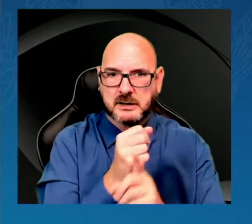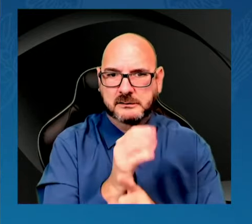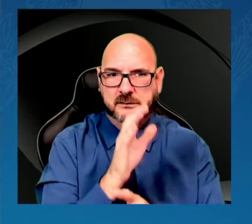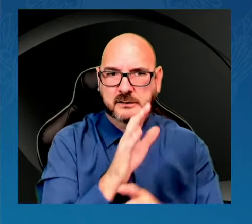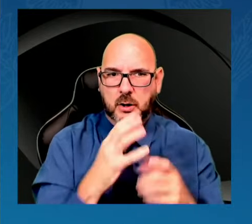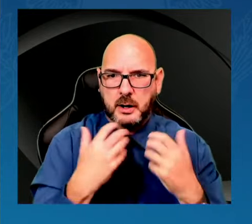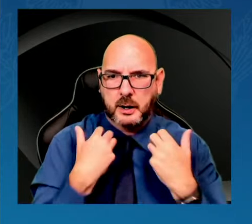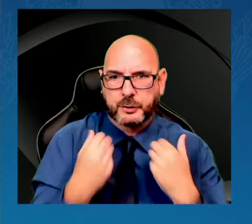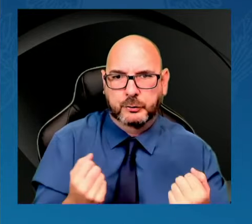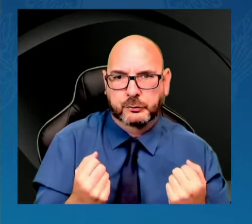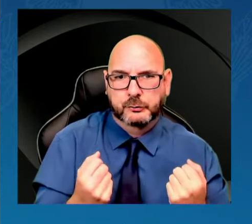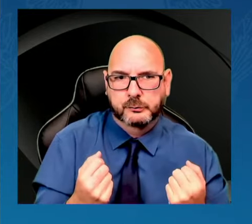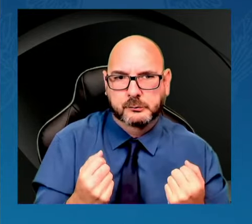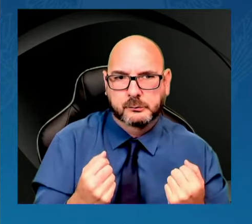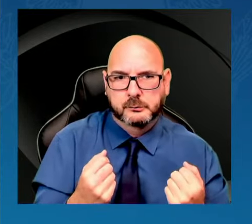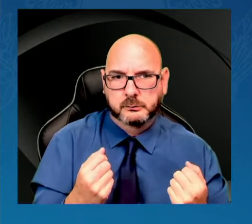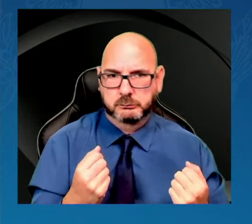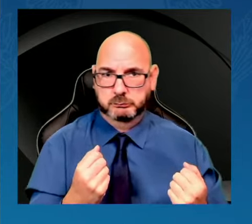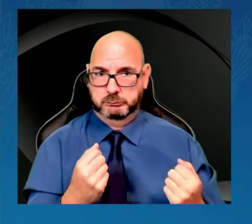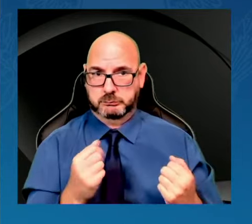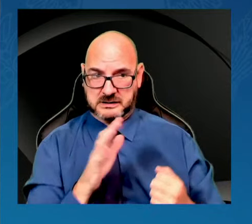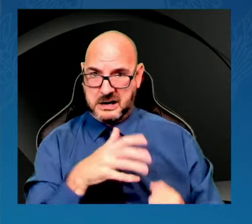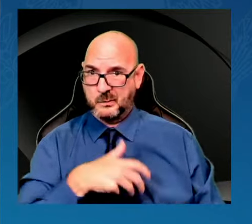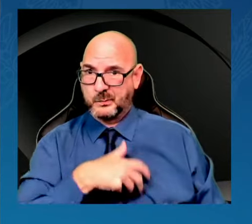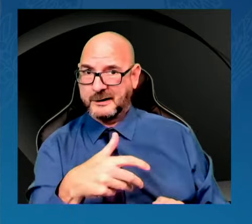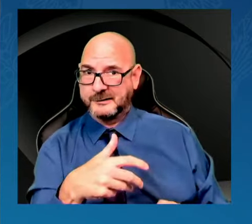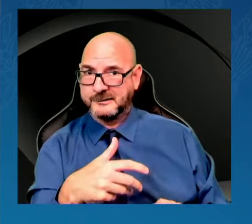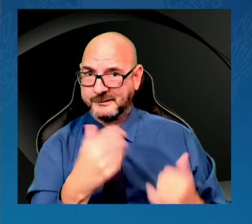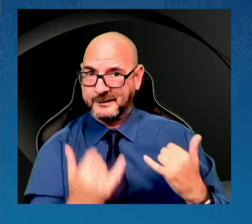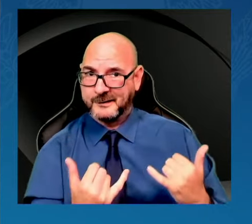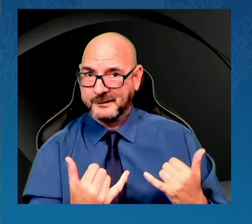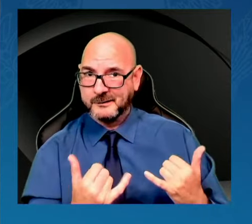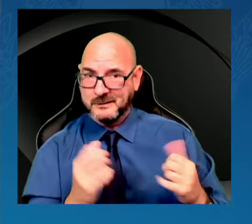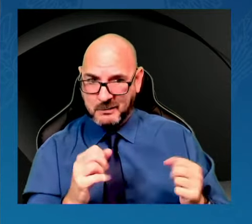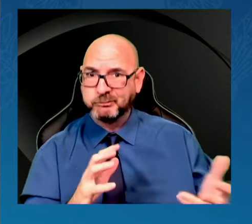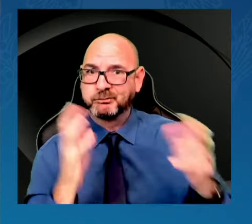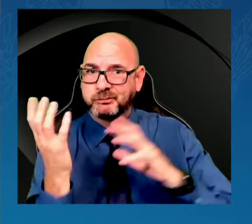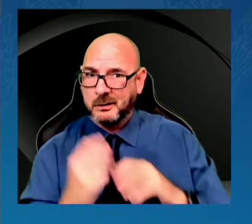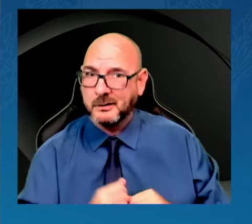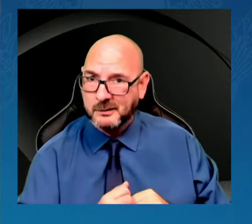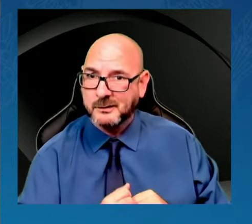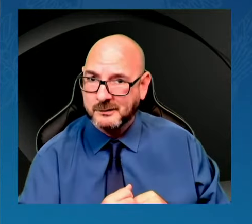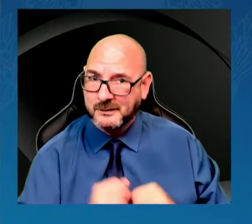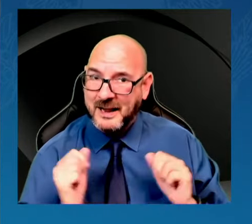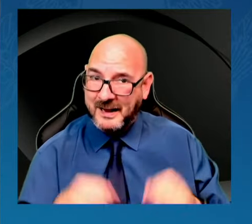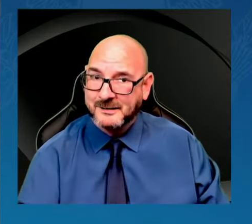and their pregnancy. And so, for example -- take, for example,